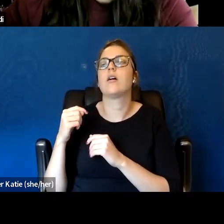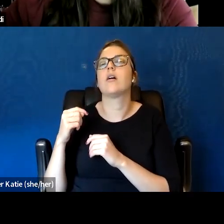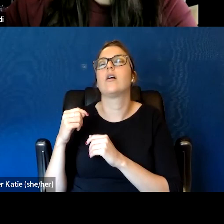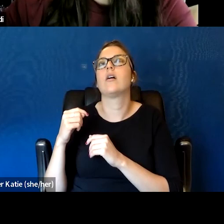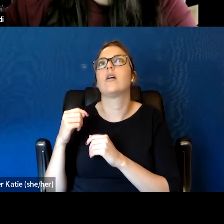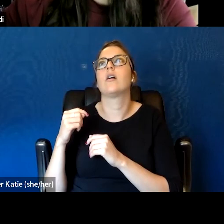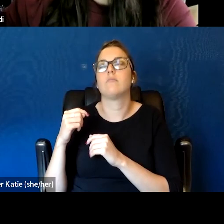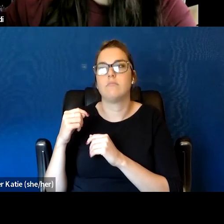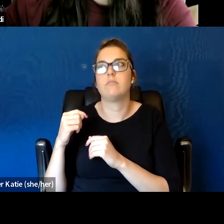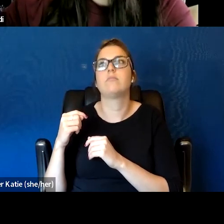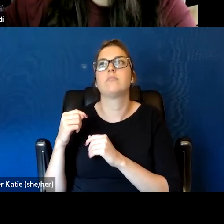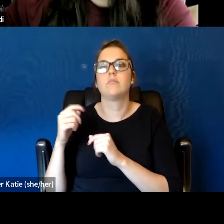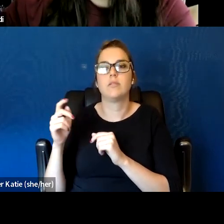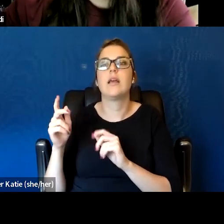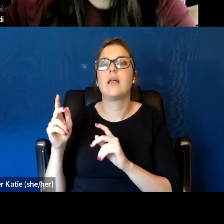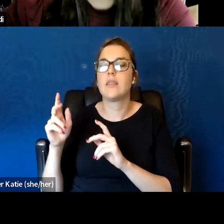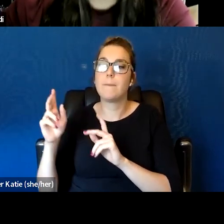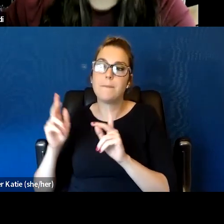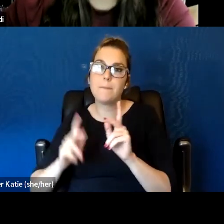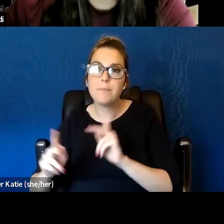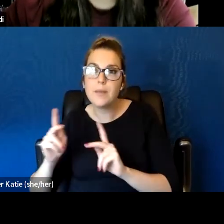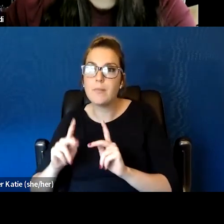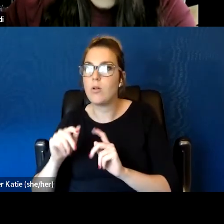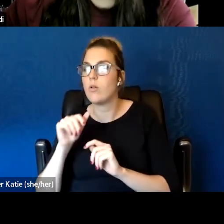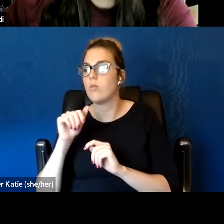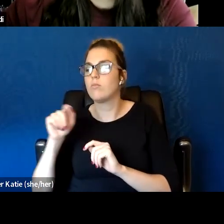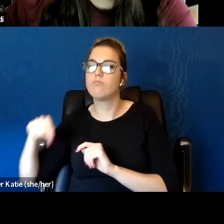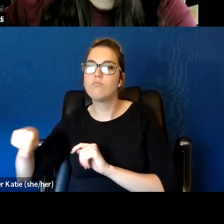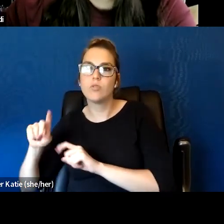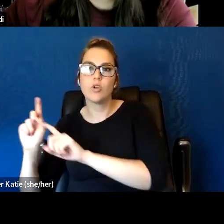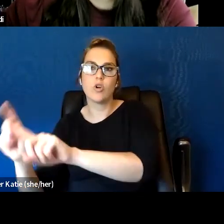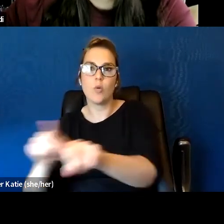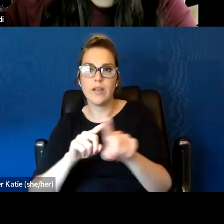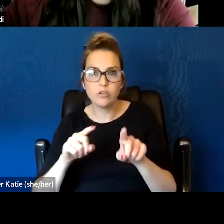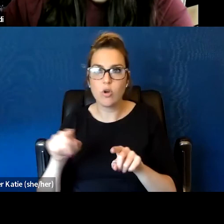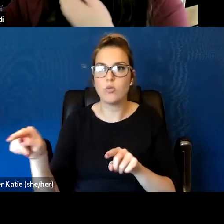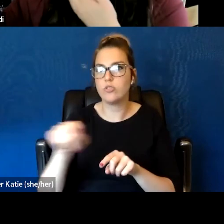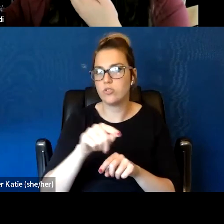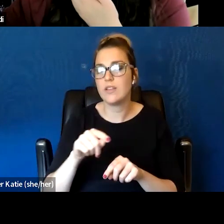and the people who are going into those units need to be high service needs and utilize the services frequently.